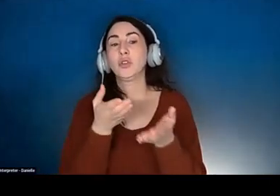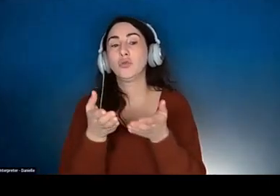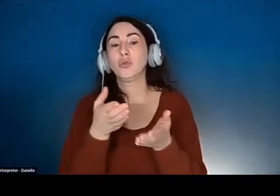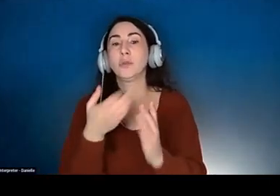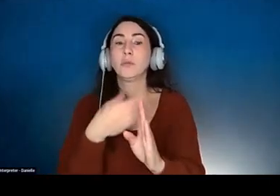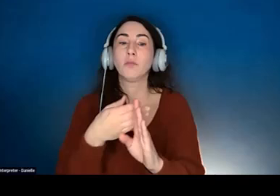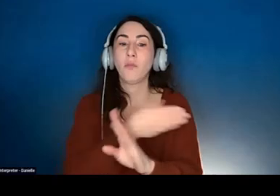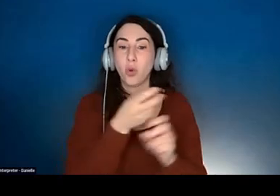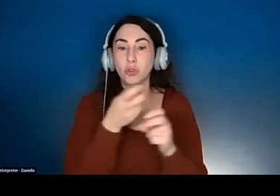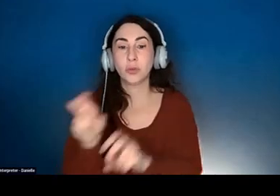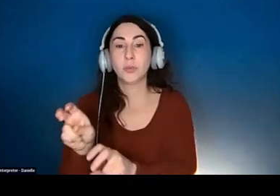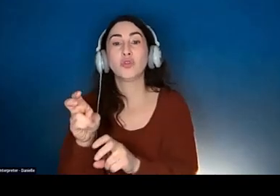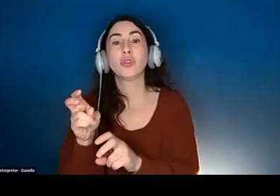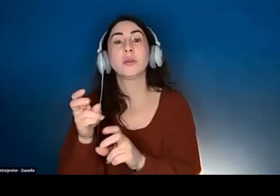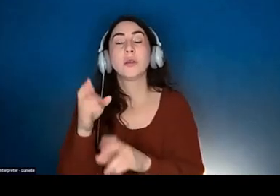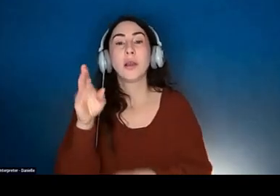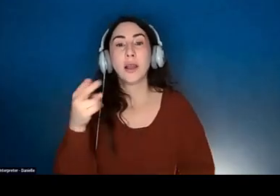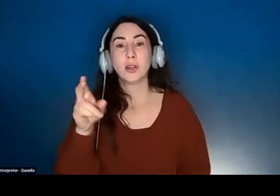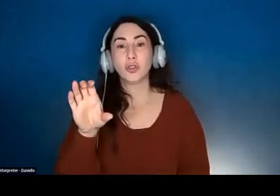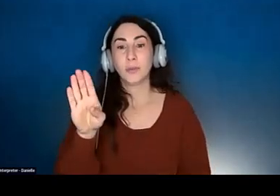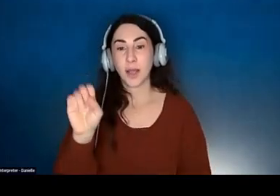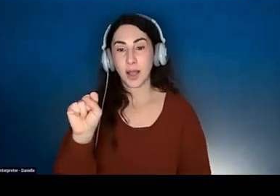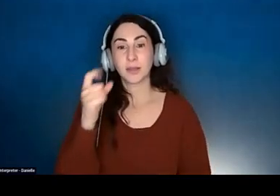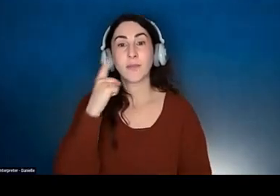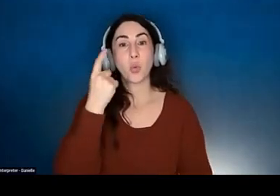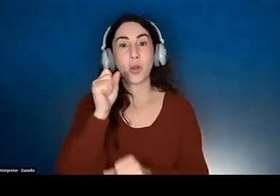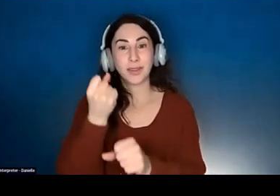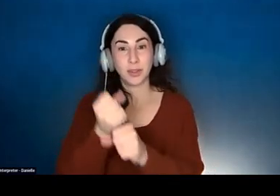for one year in the community after transition.